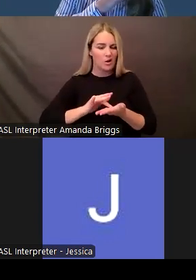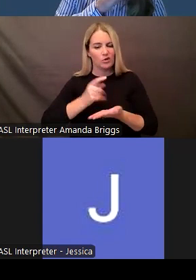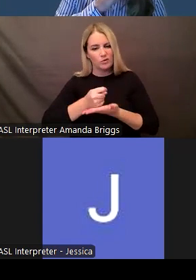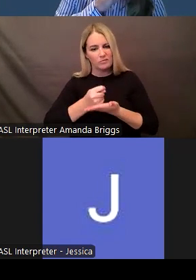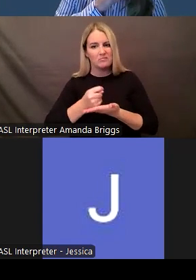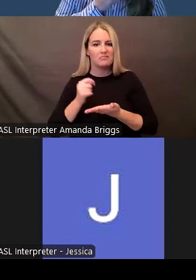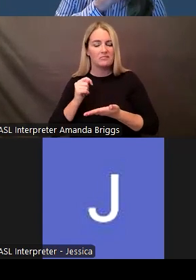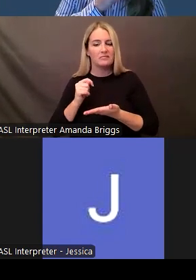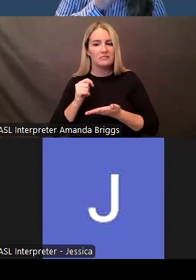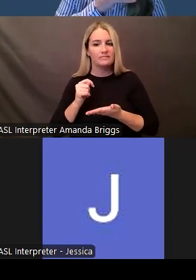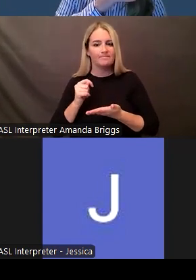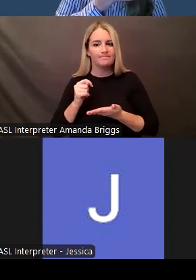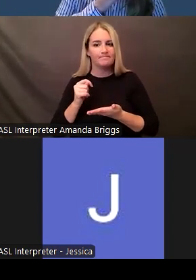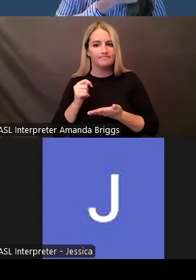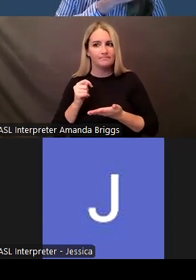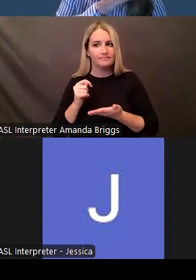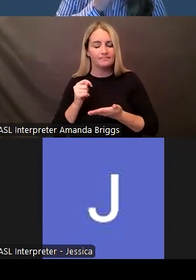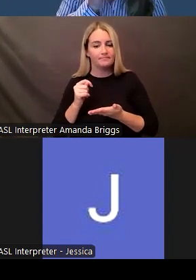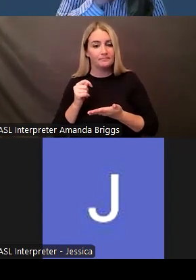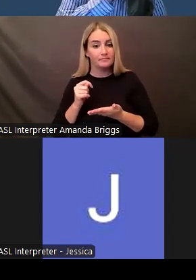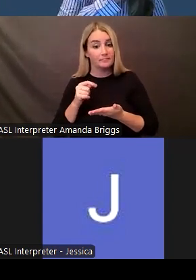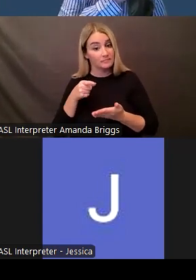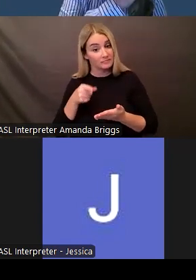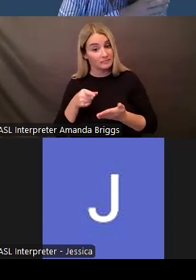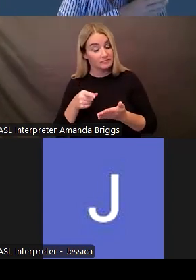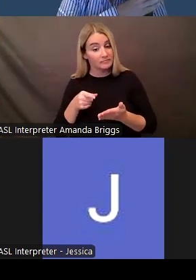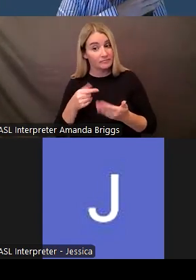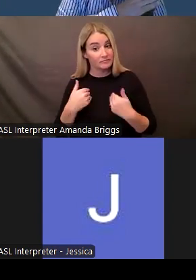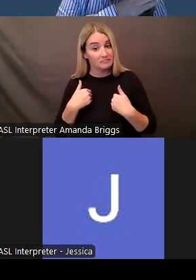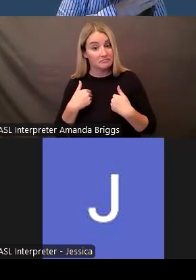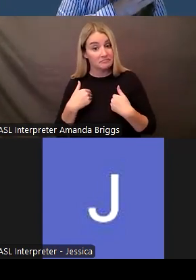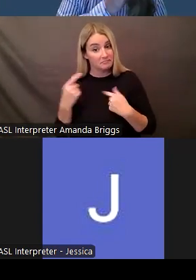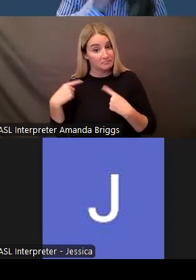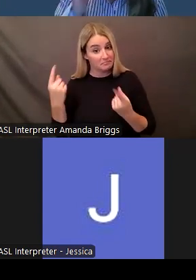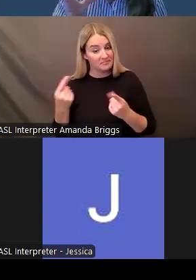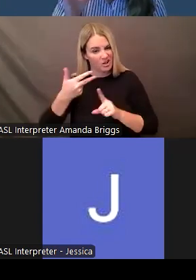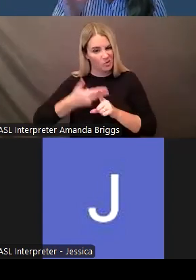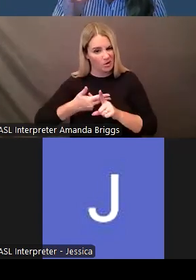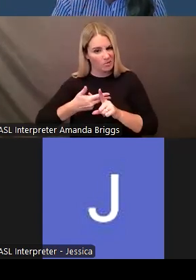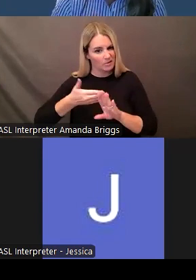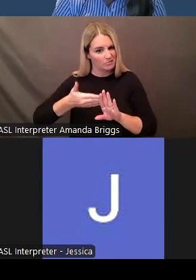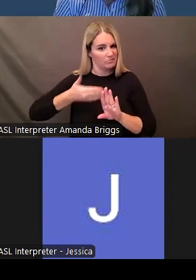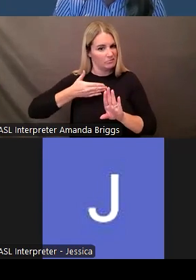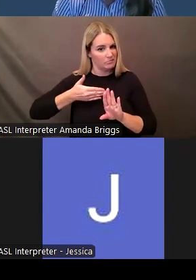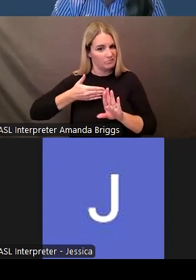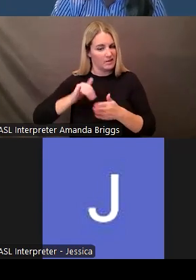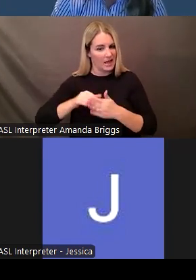that that was received in the three months prior to the application.